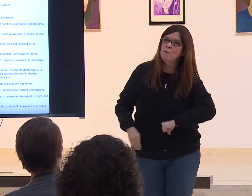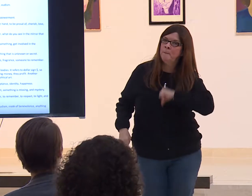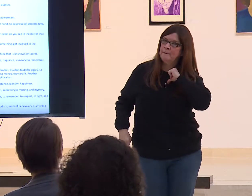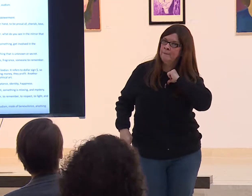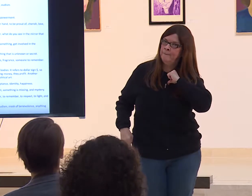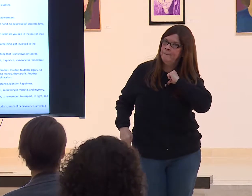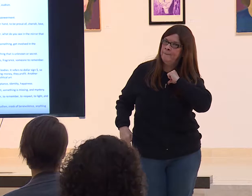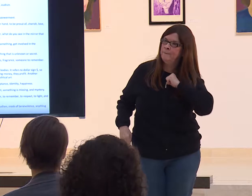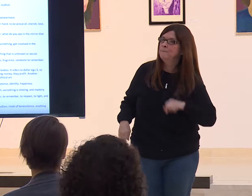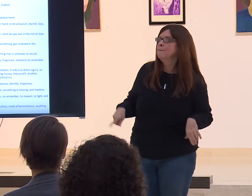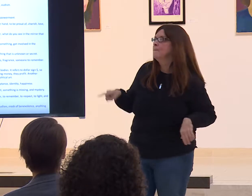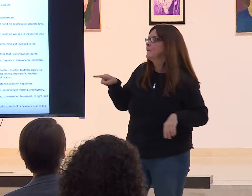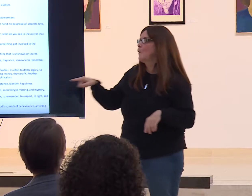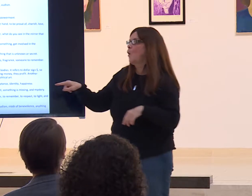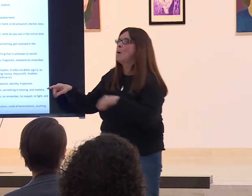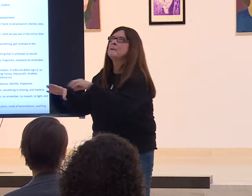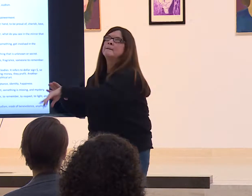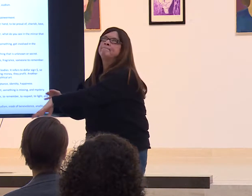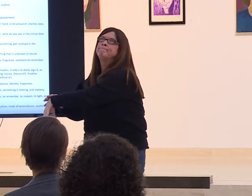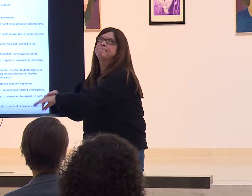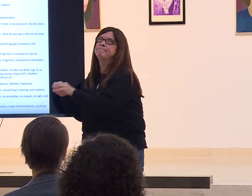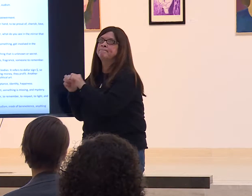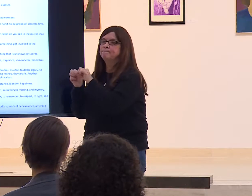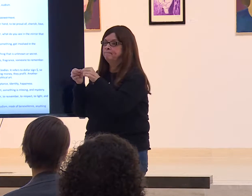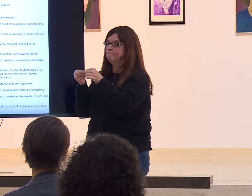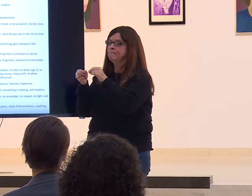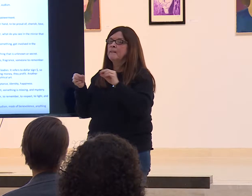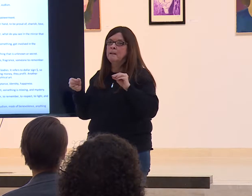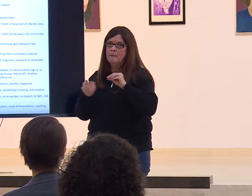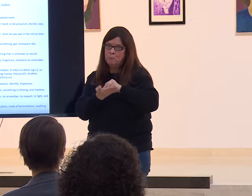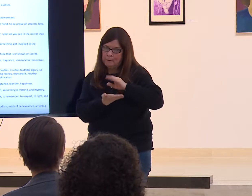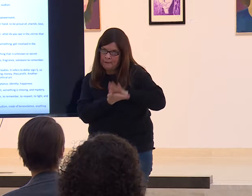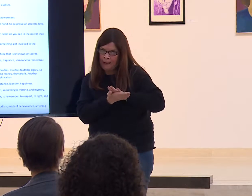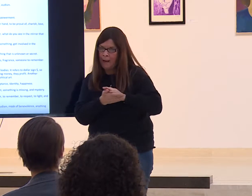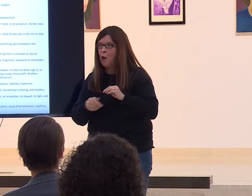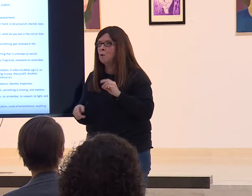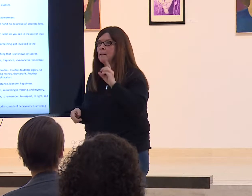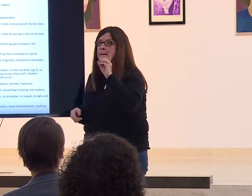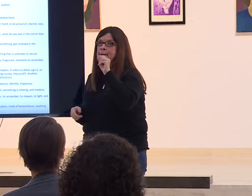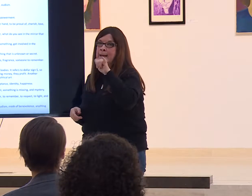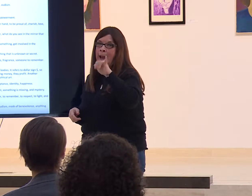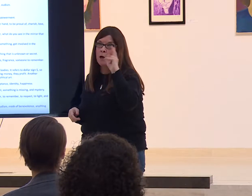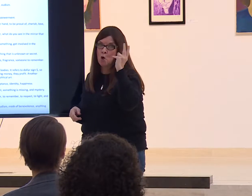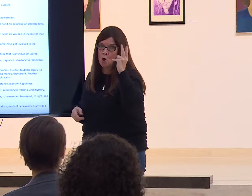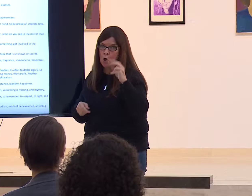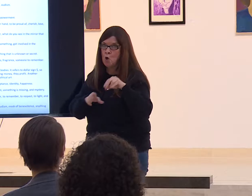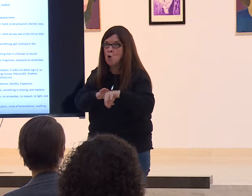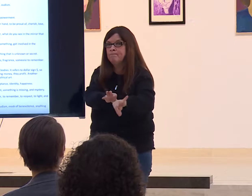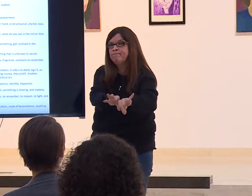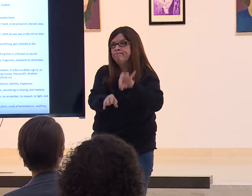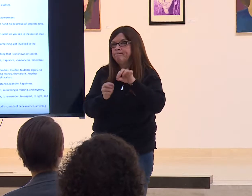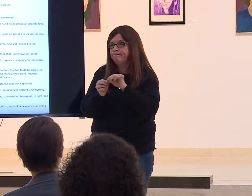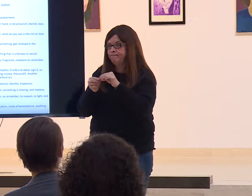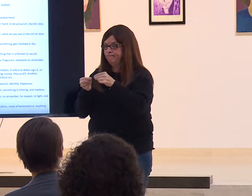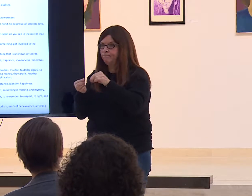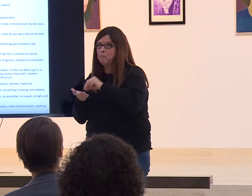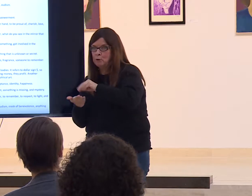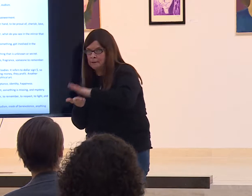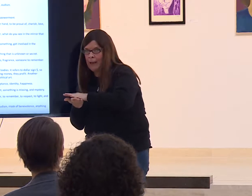The last day would be an affirmation motif. So, with that in mind, I chose each motif out of a jar